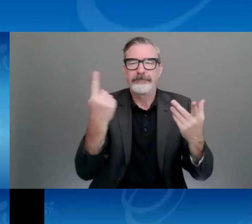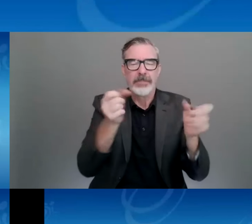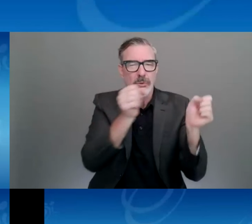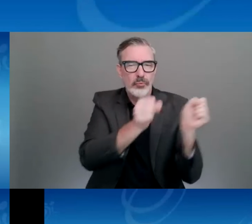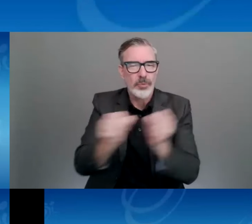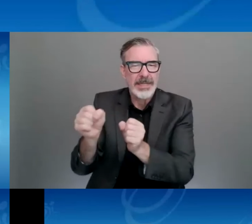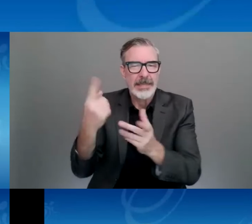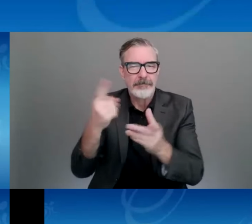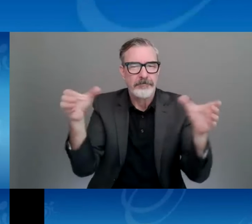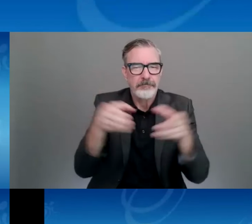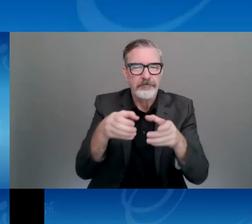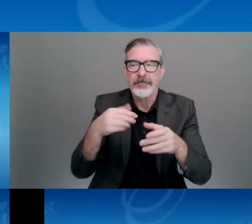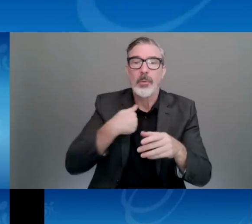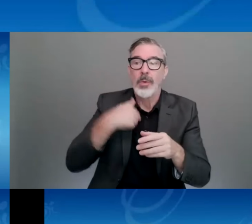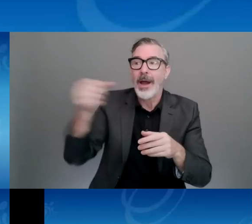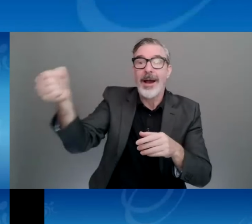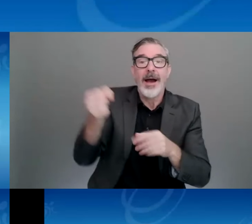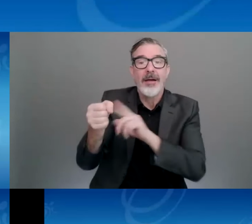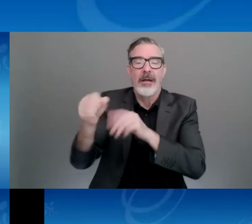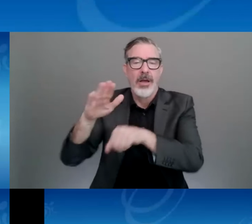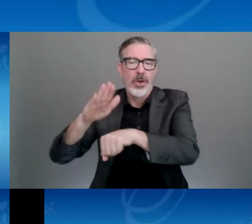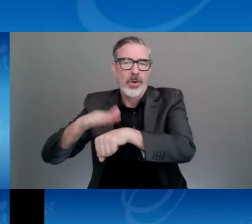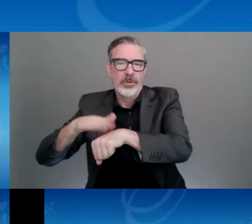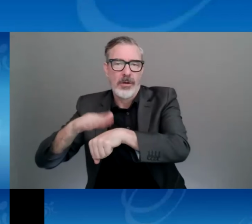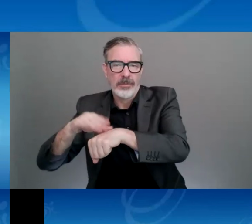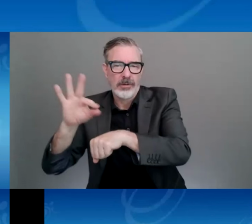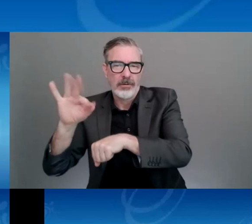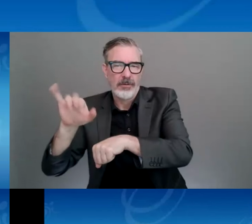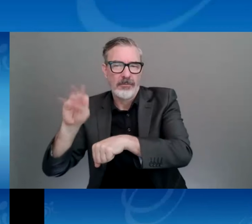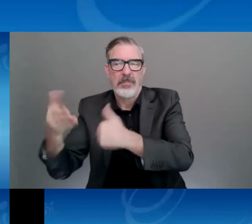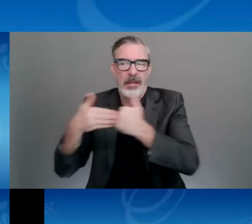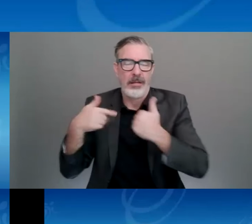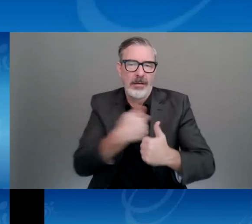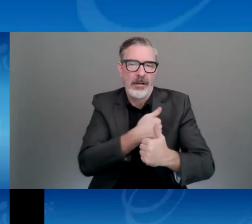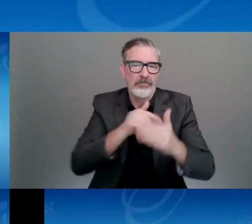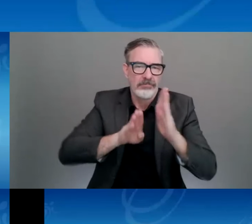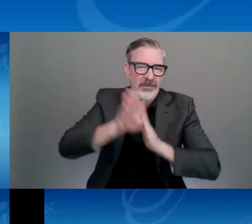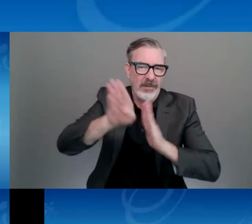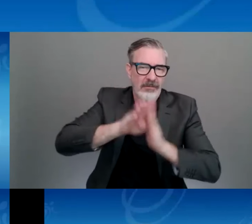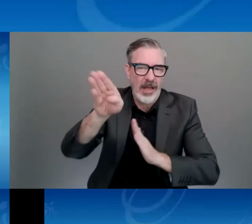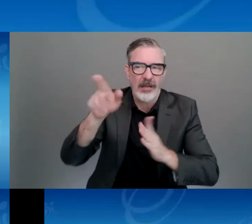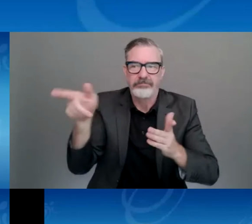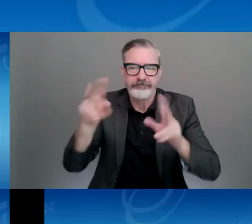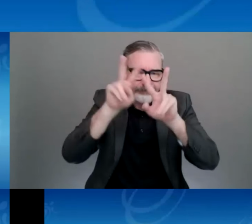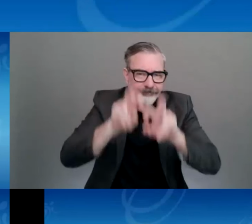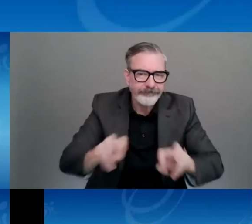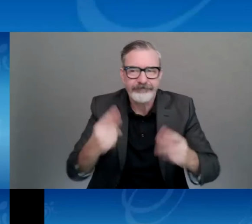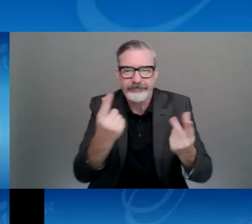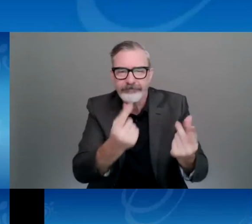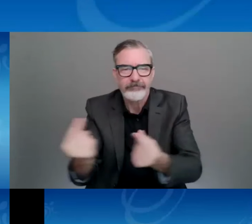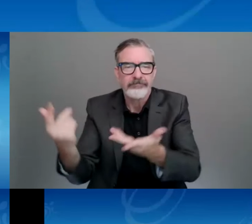with the consulting firm to help us do a forensic analysis. And that's where we've actually unearthed a lot of examples of great things that our employees and leaders